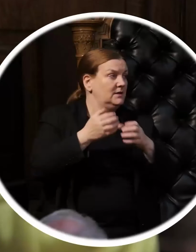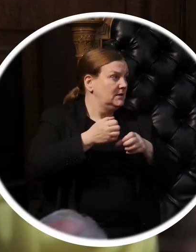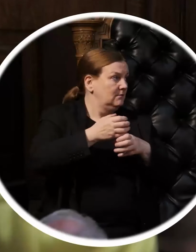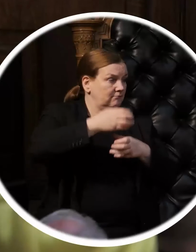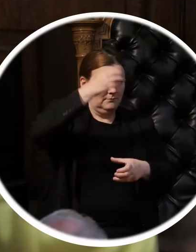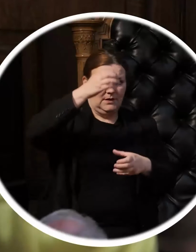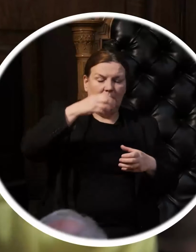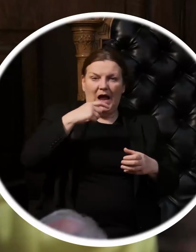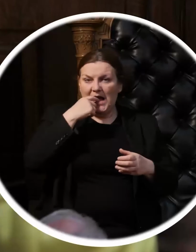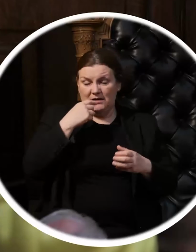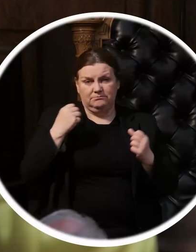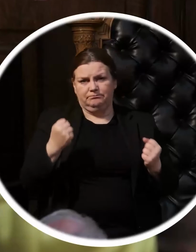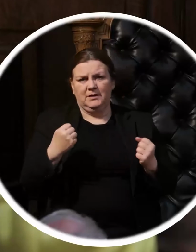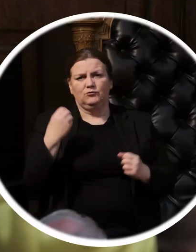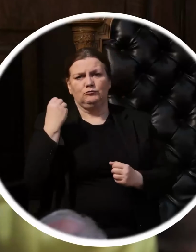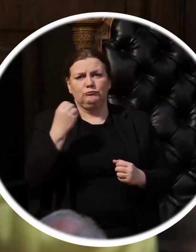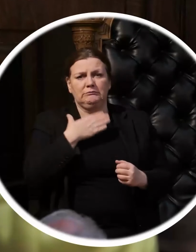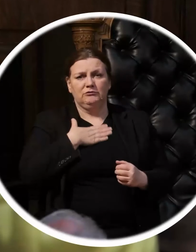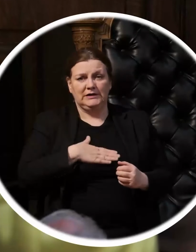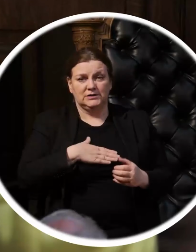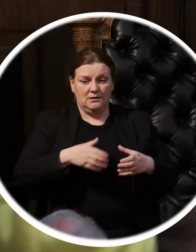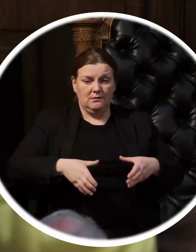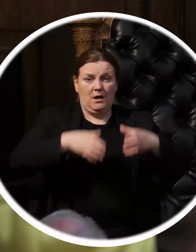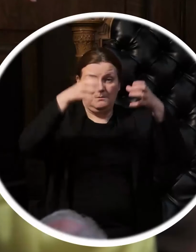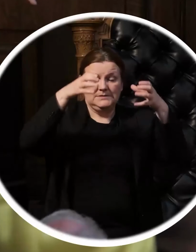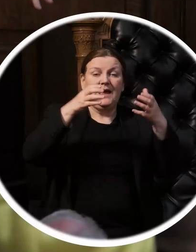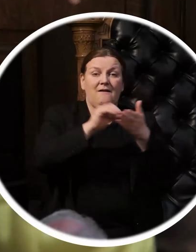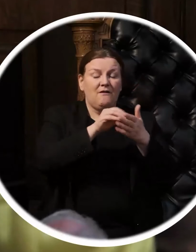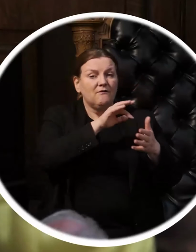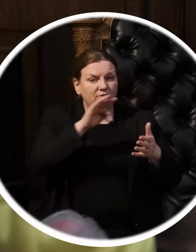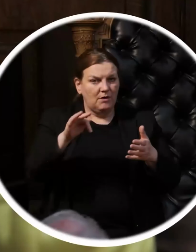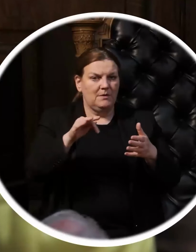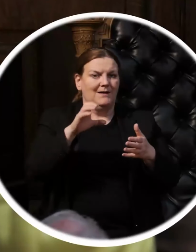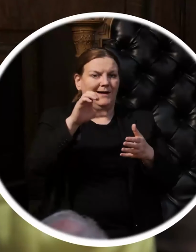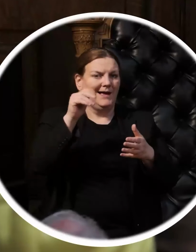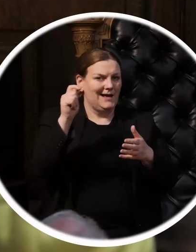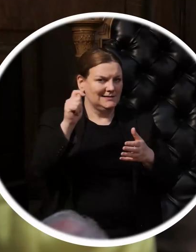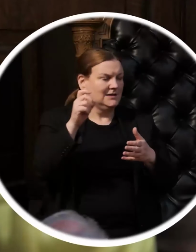enormous Grecian columns, which are made out of cast iron, and those are the originals.